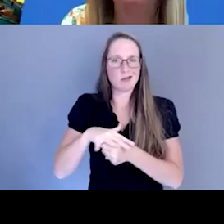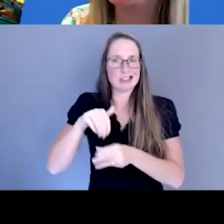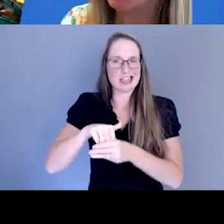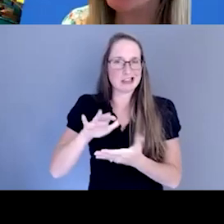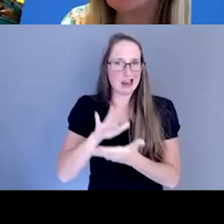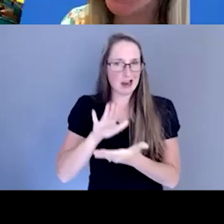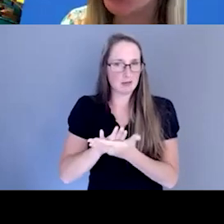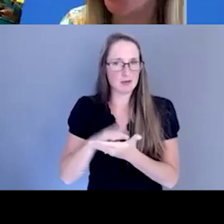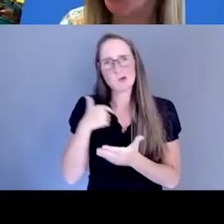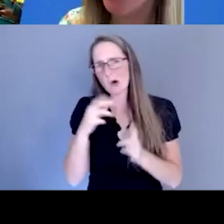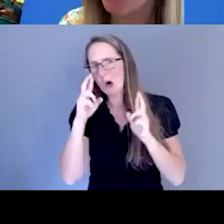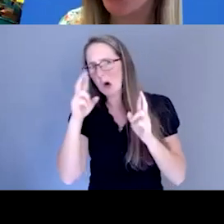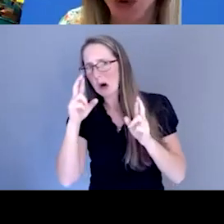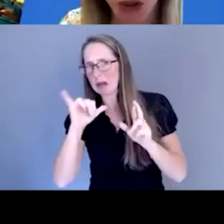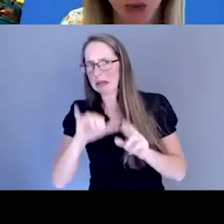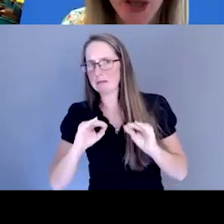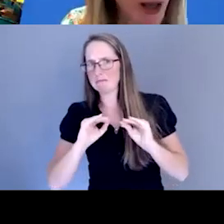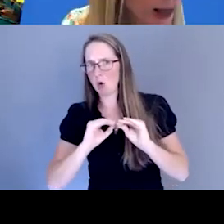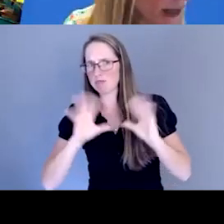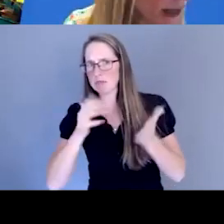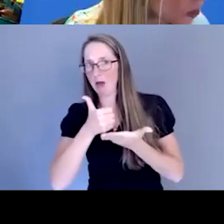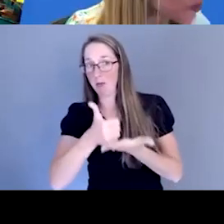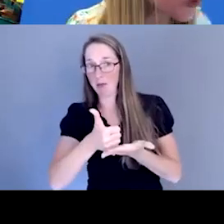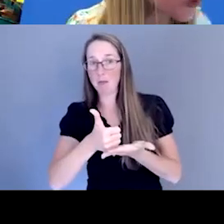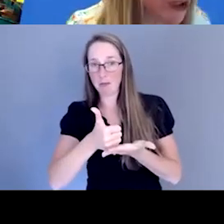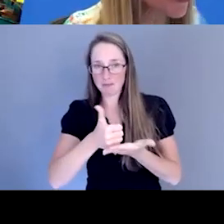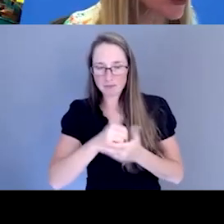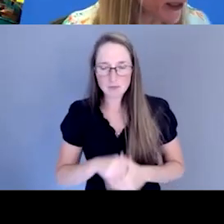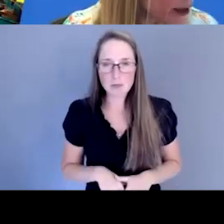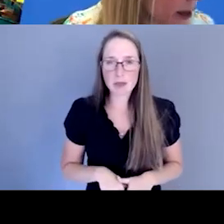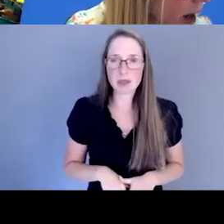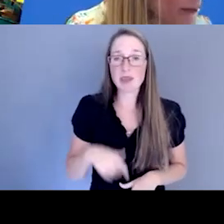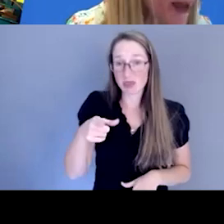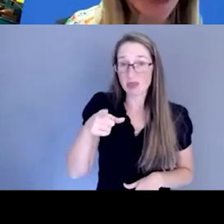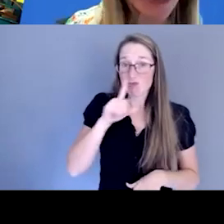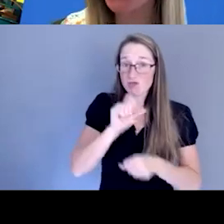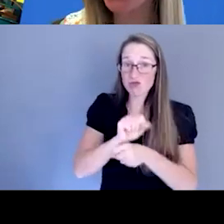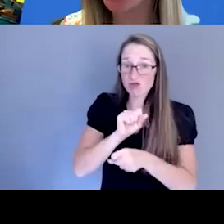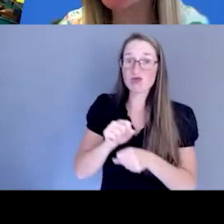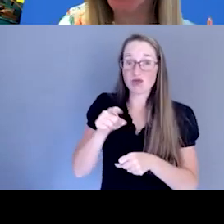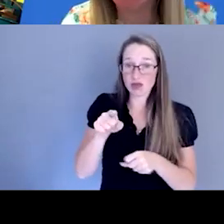and we hope that's more helpful to you. You will literally, as a result of that,